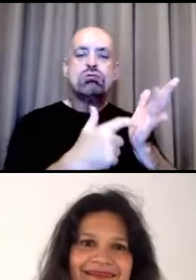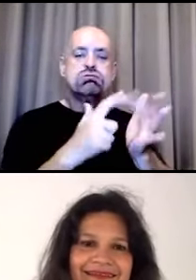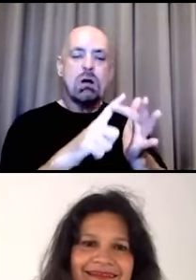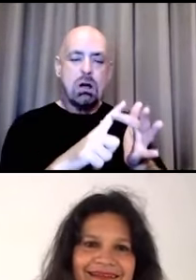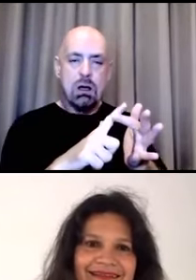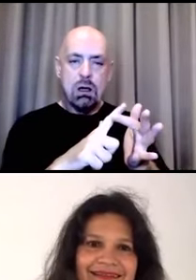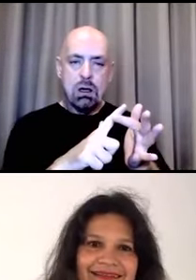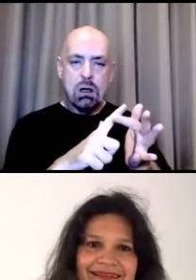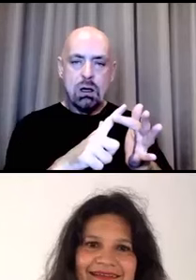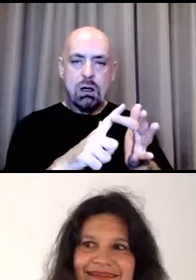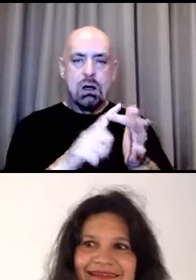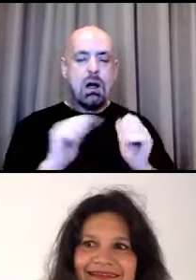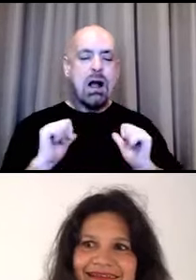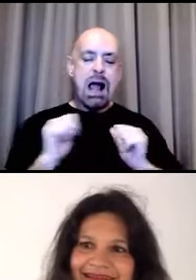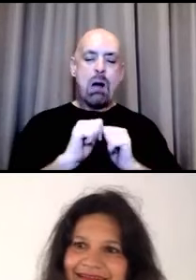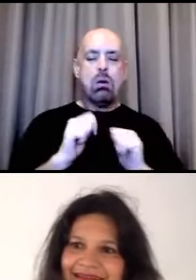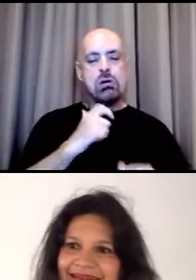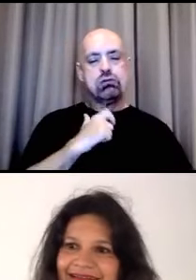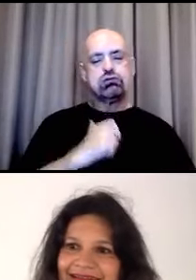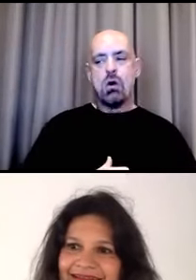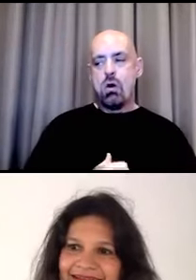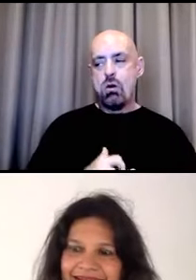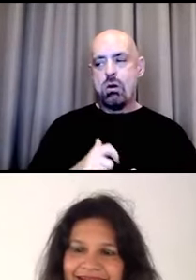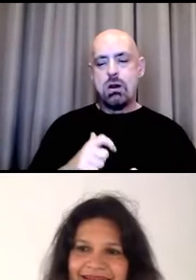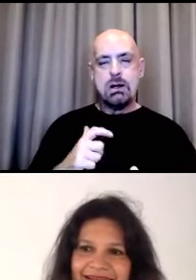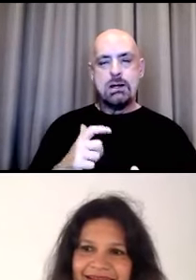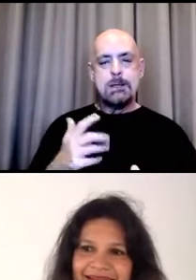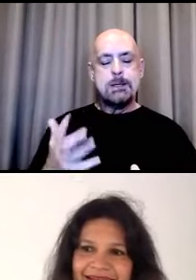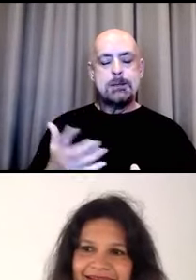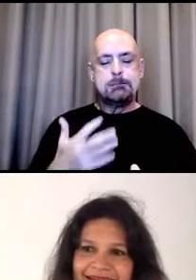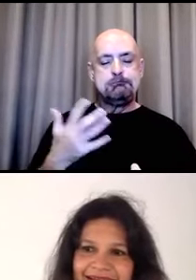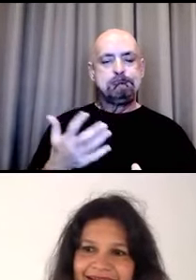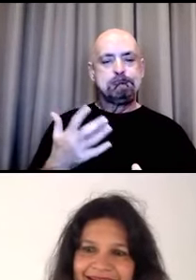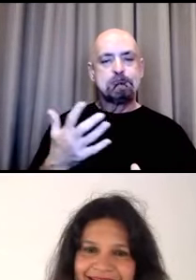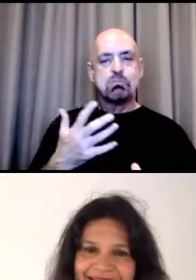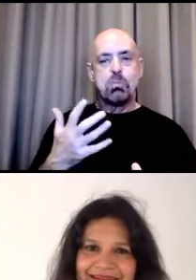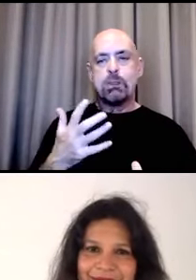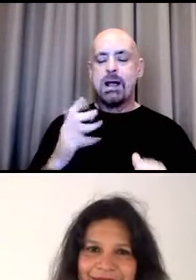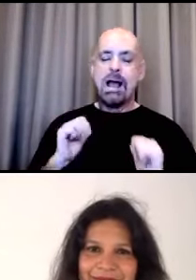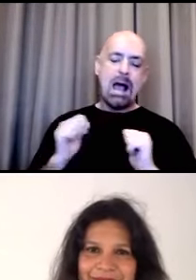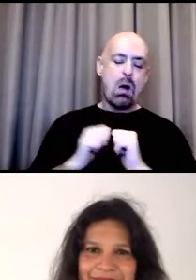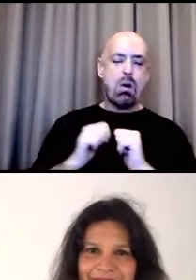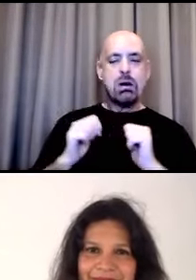interaction and that's what the individual is. So what